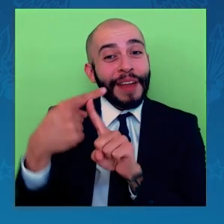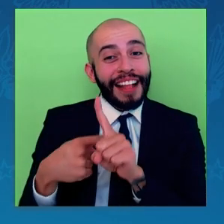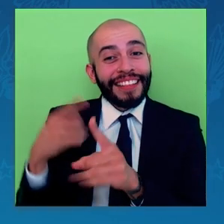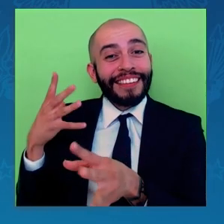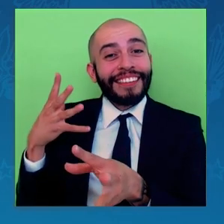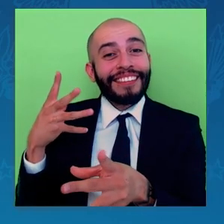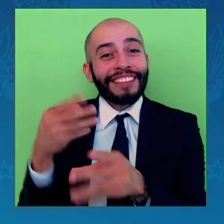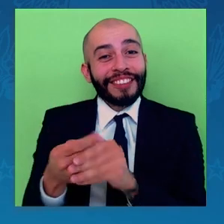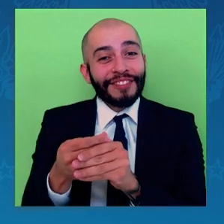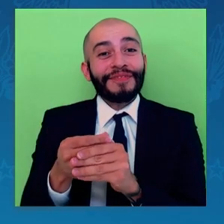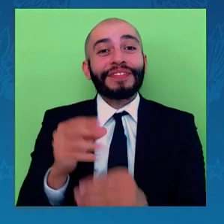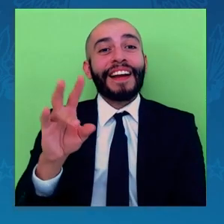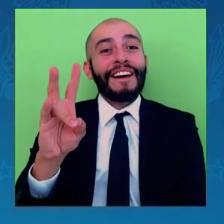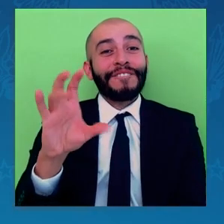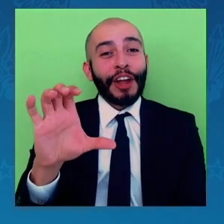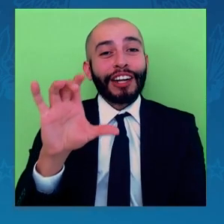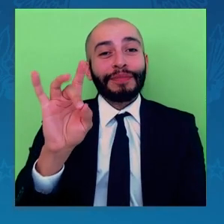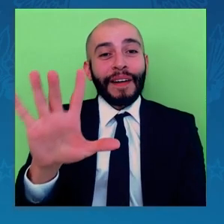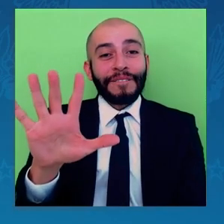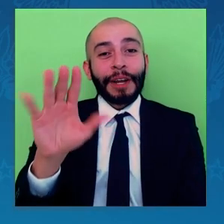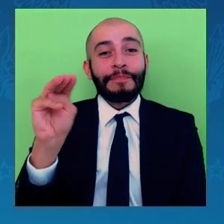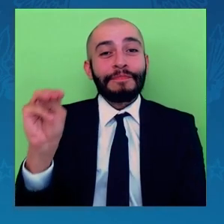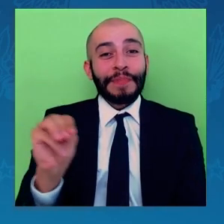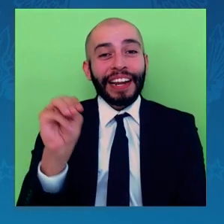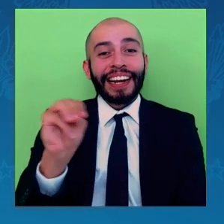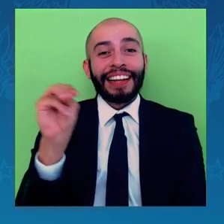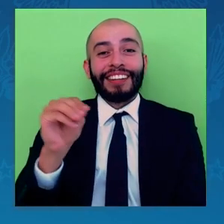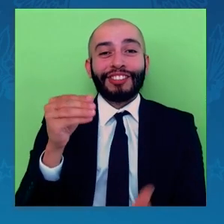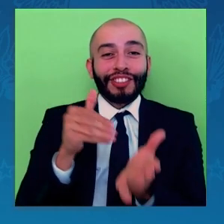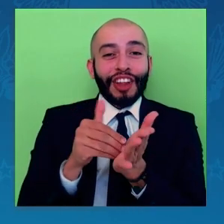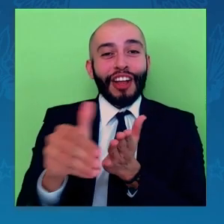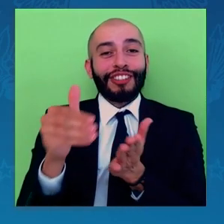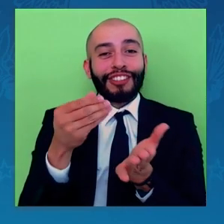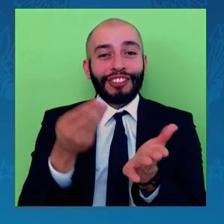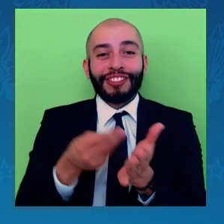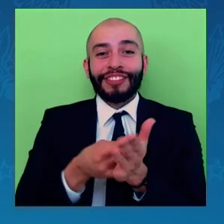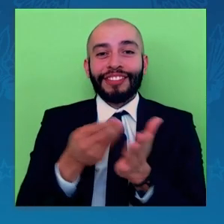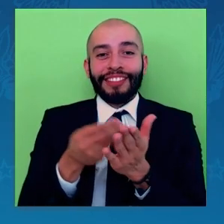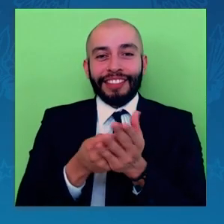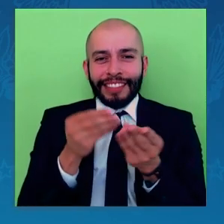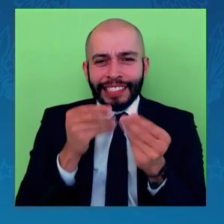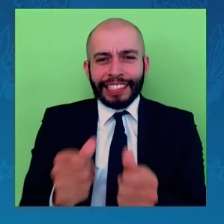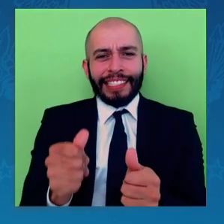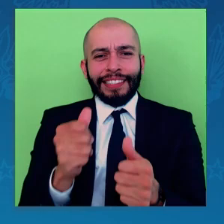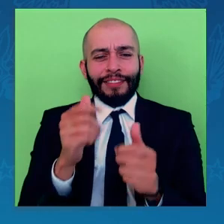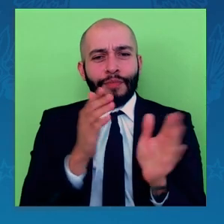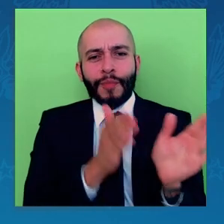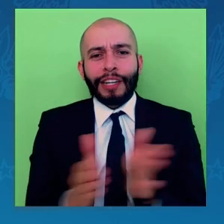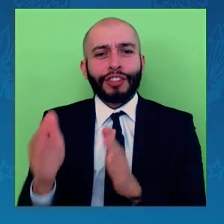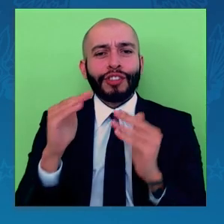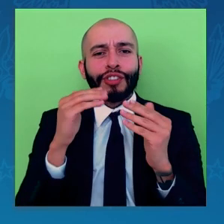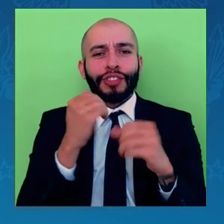in the American Rescue Plan funding awarded just last week to continue keeping equity centered in our COVID-19 response.